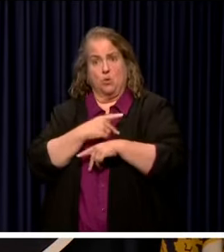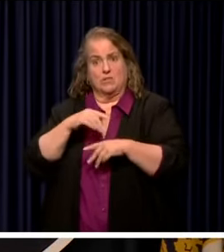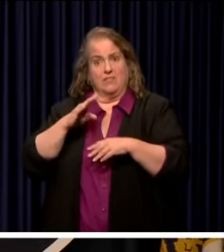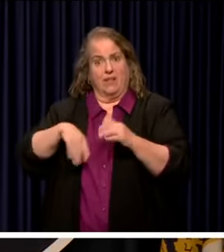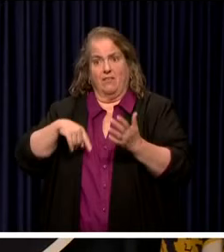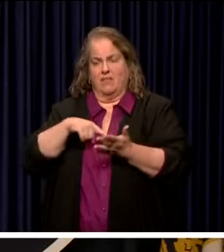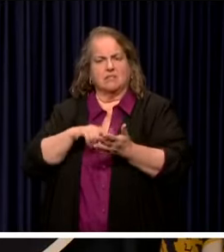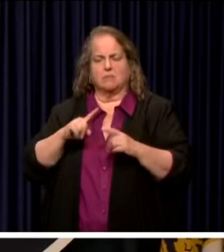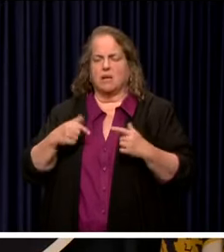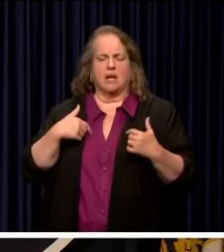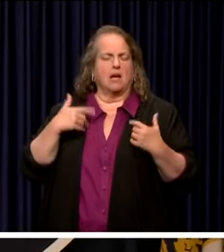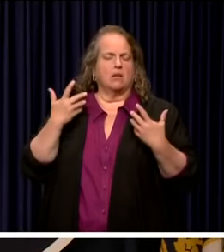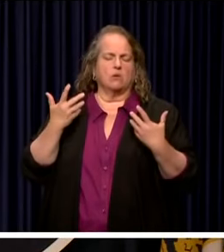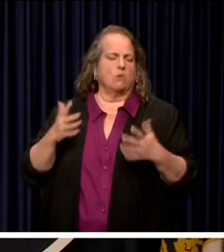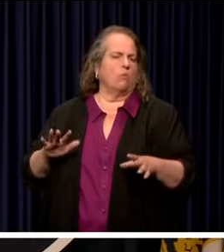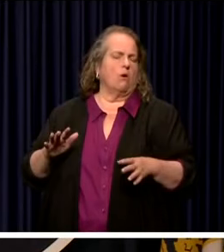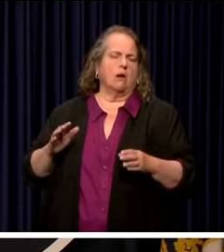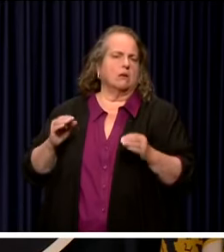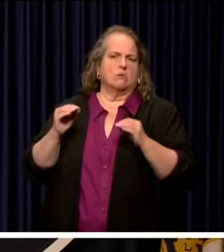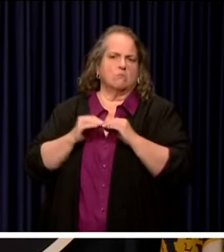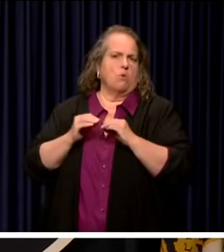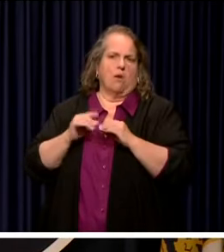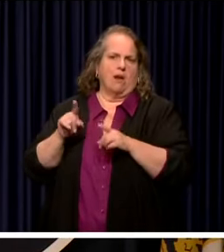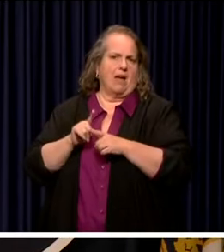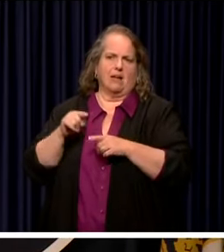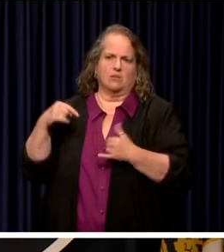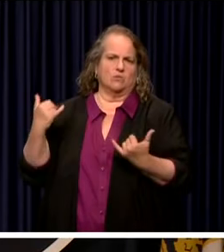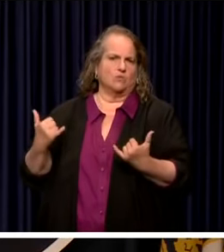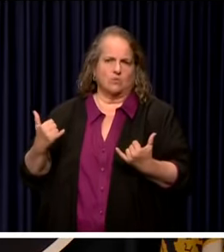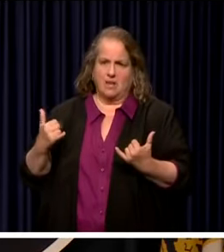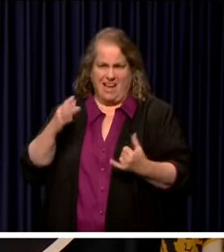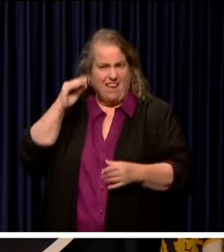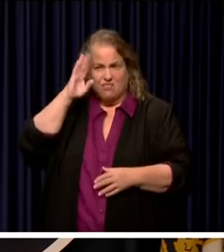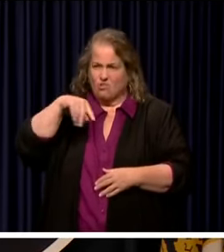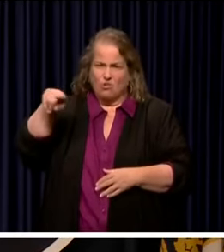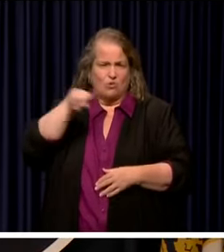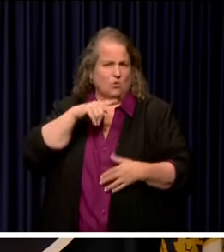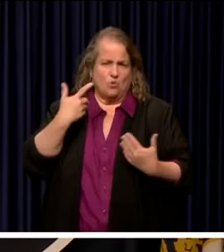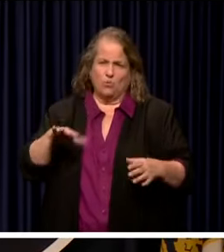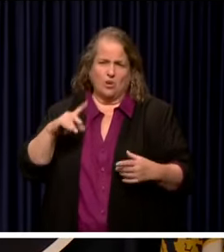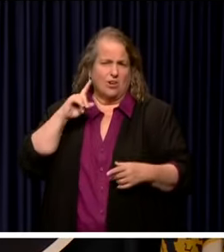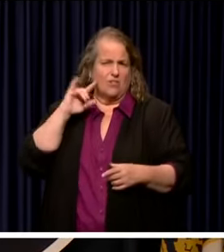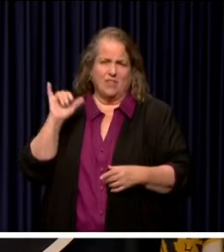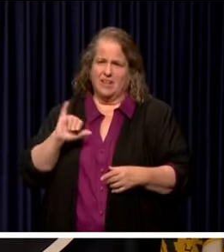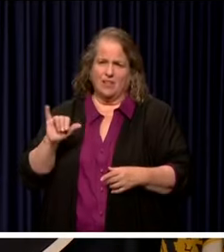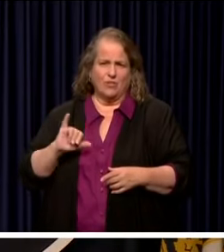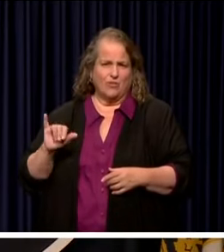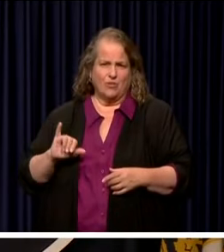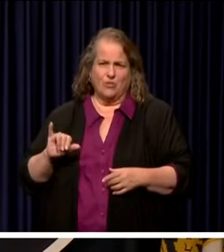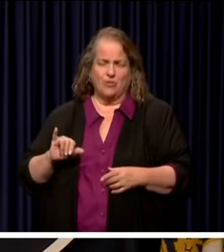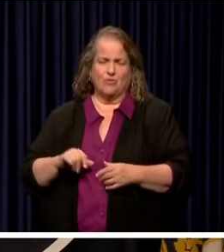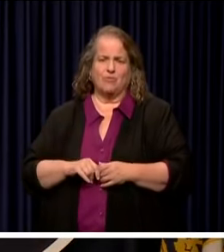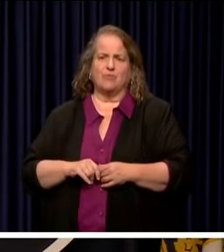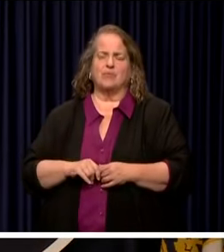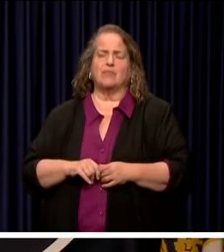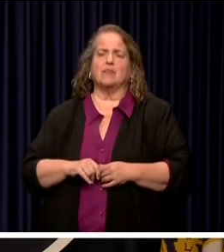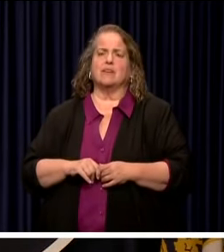I CANNOT IMAGINE THEIR PAIN. WE LEARNED ON SUNDAY THEY WOULD HAVE CELEBRATED 64 YEARS OF